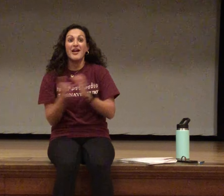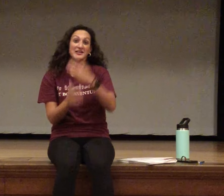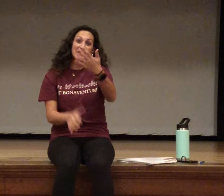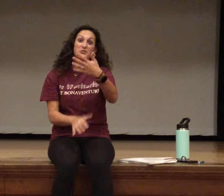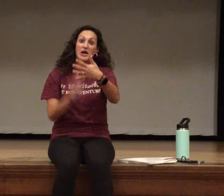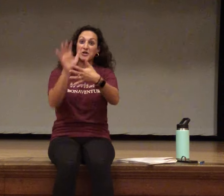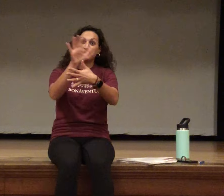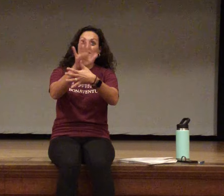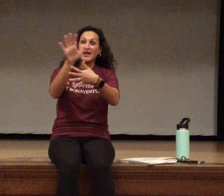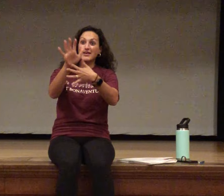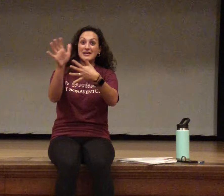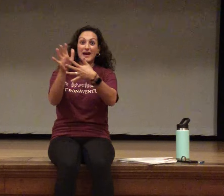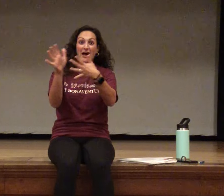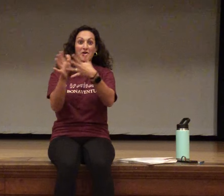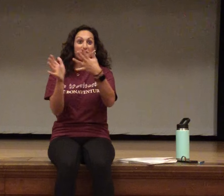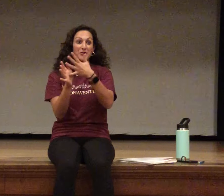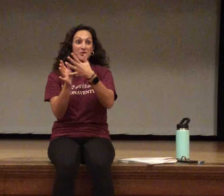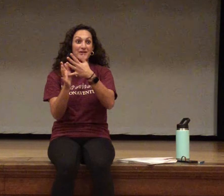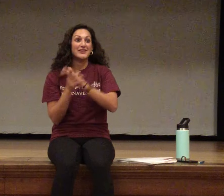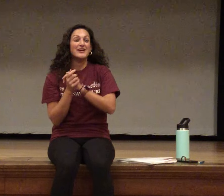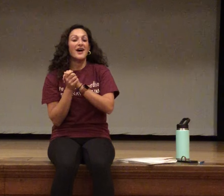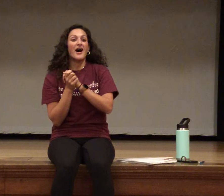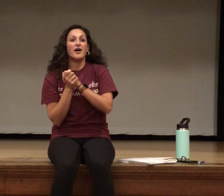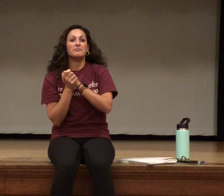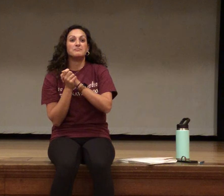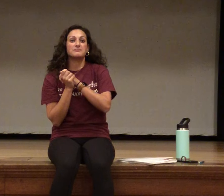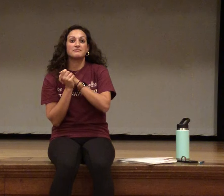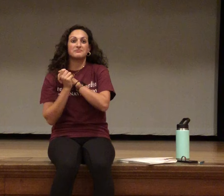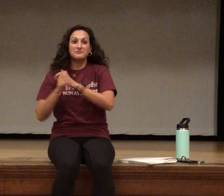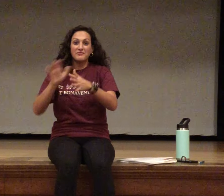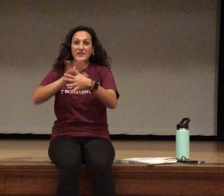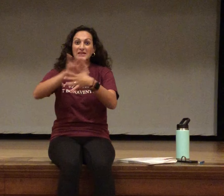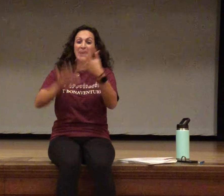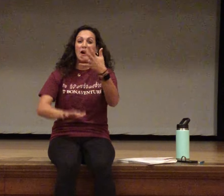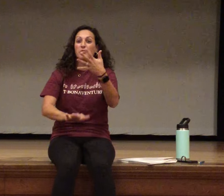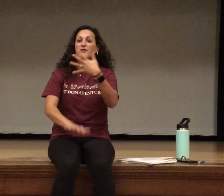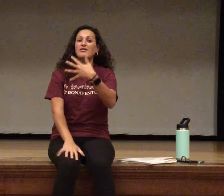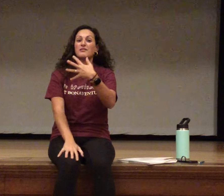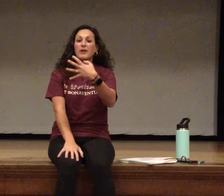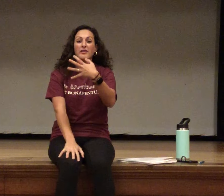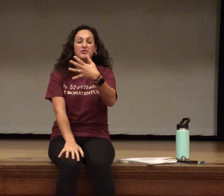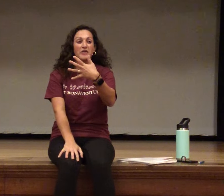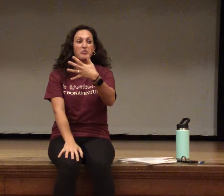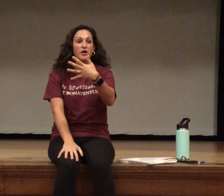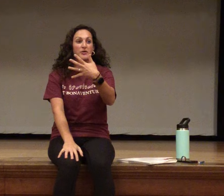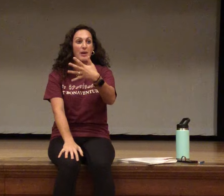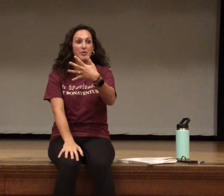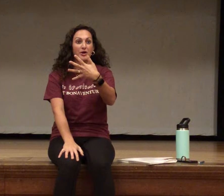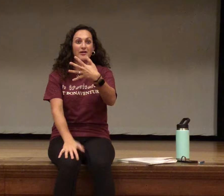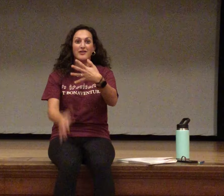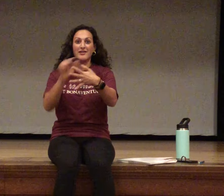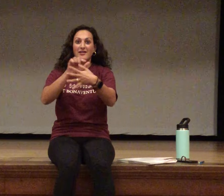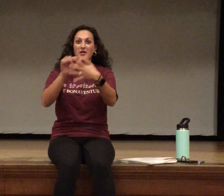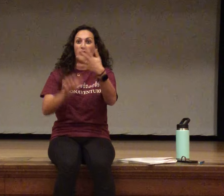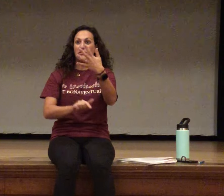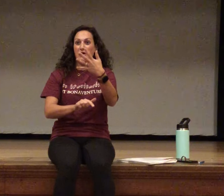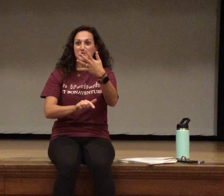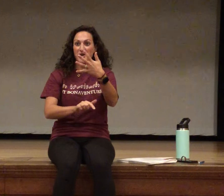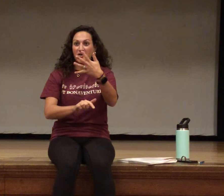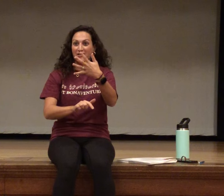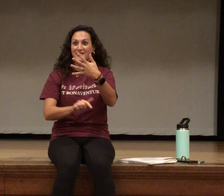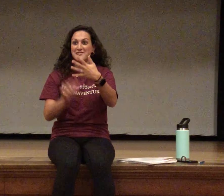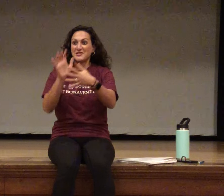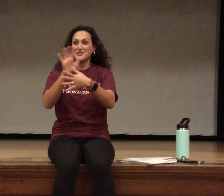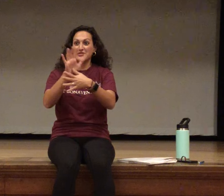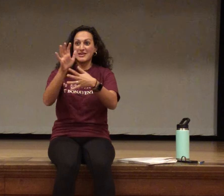because that's what I use a e i o u um to help my little deaf boy remember what the vowels are so